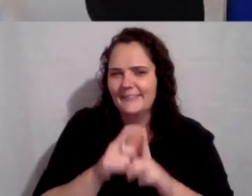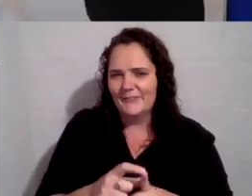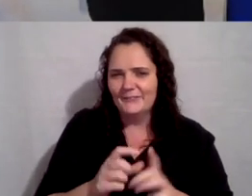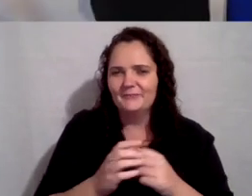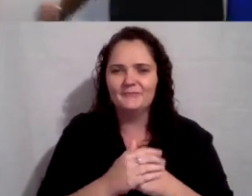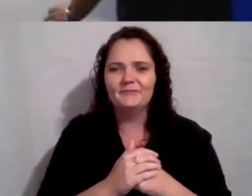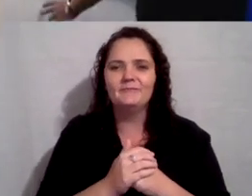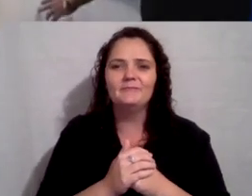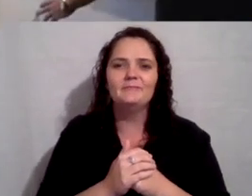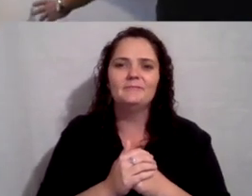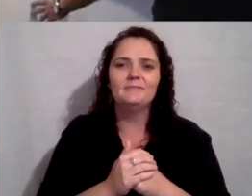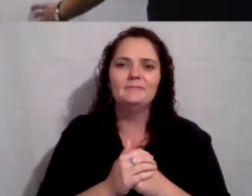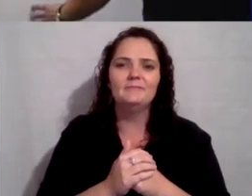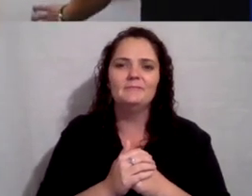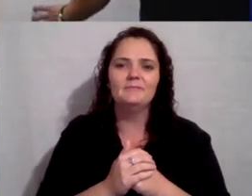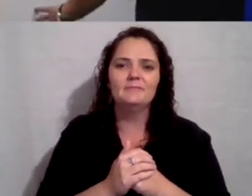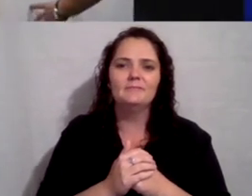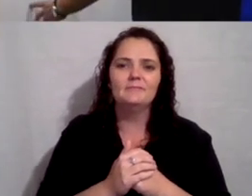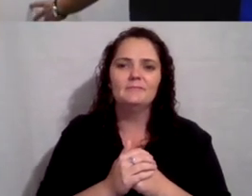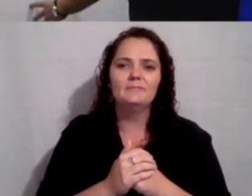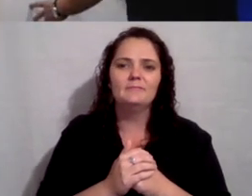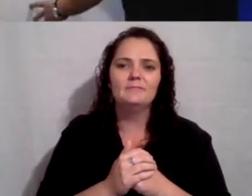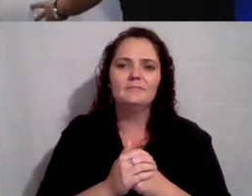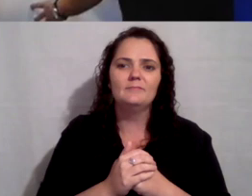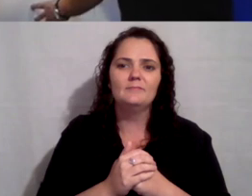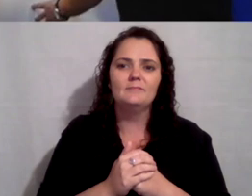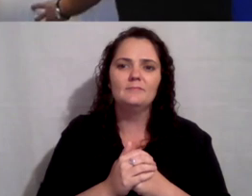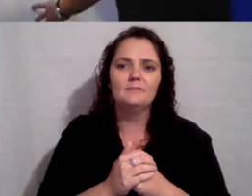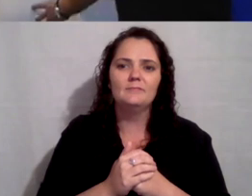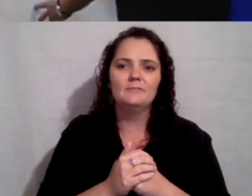Let's try to stay to the side so you can see me working through it